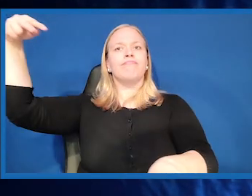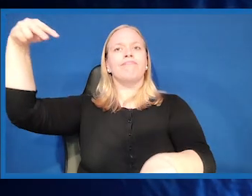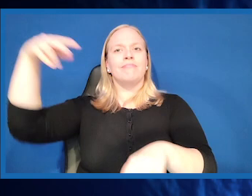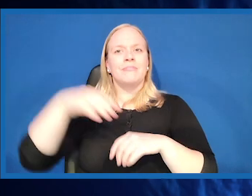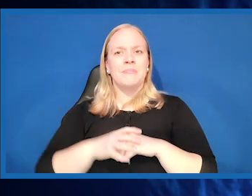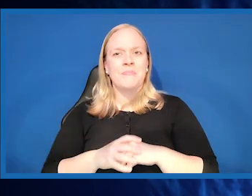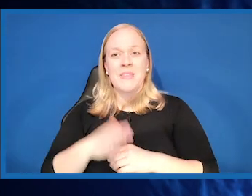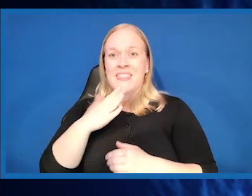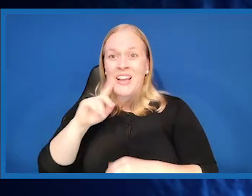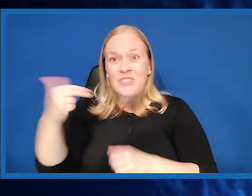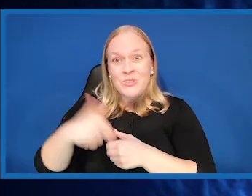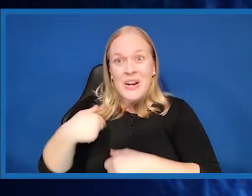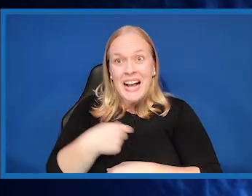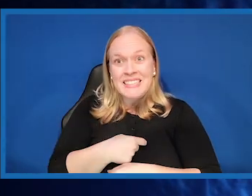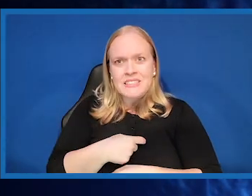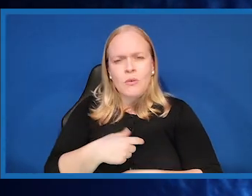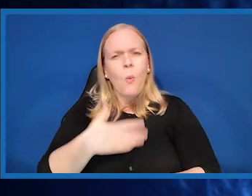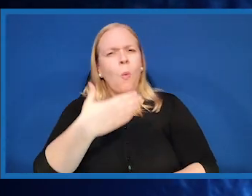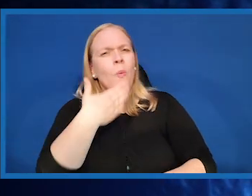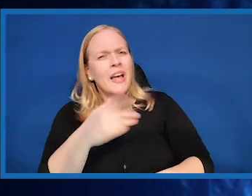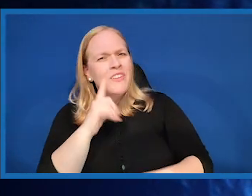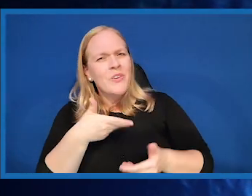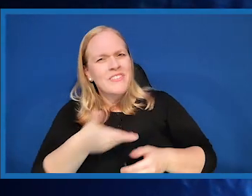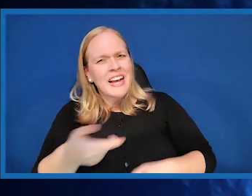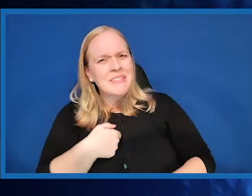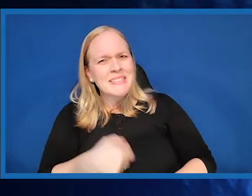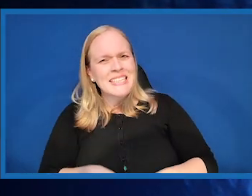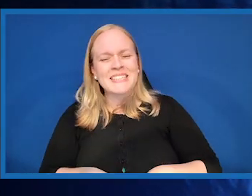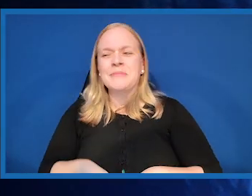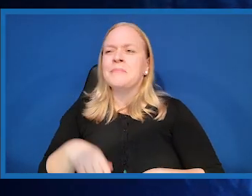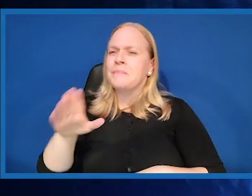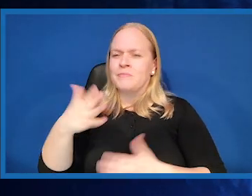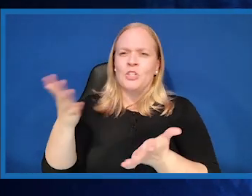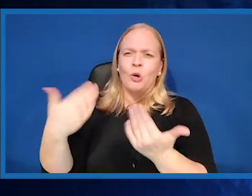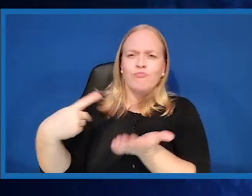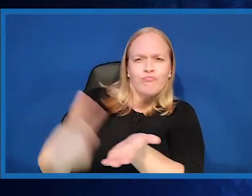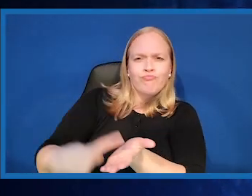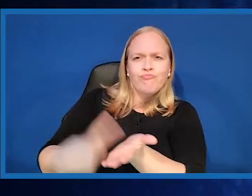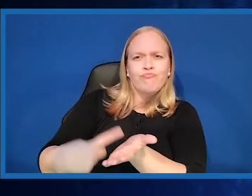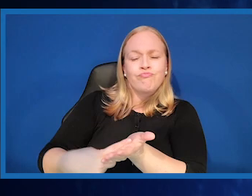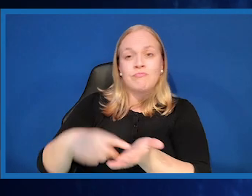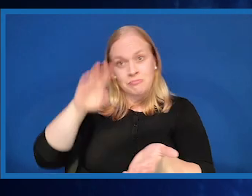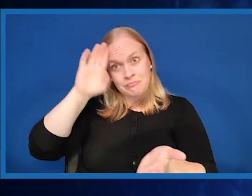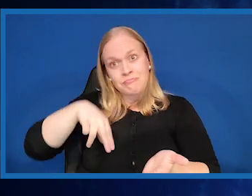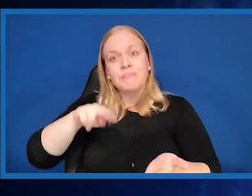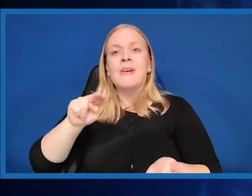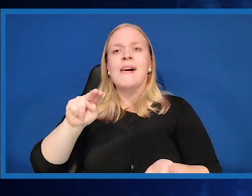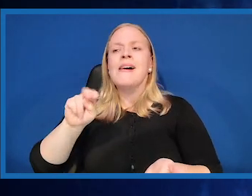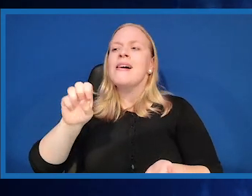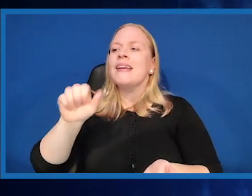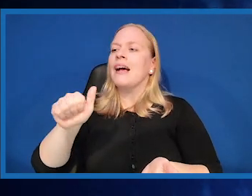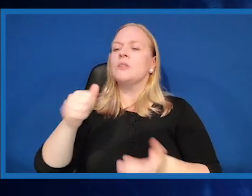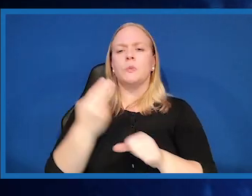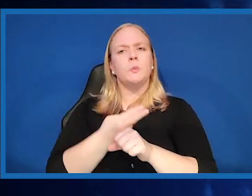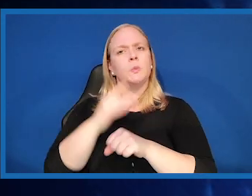IT'S A PLEASURE TO HAVE YOU. SO, UH, LET'S GET INTO IT. WE KNOW THAT NASA USES SATELLITES TO STUDY OUR PLANET, UM, BUT COULD YOU GIVE US